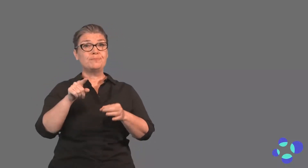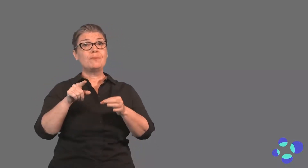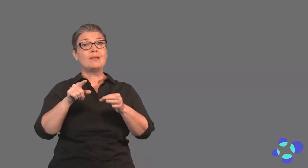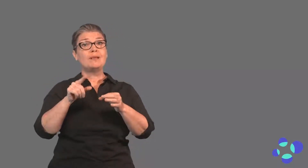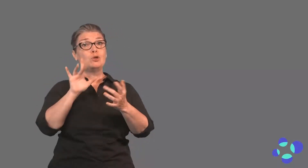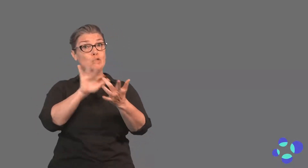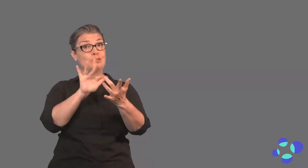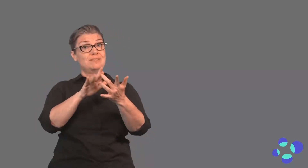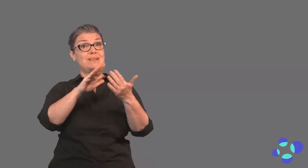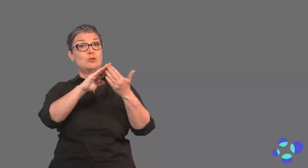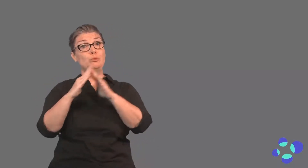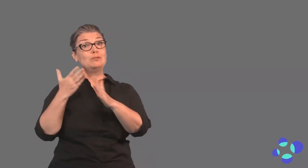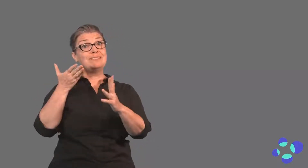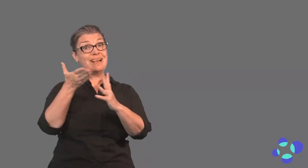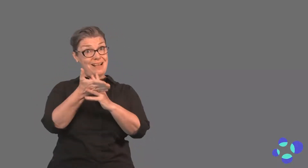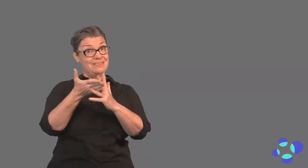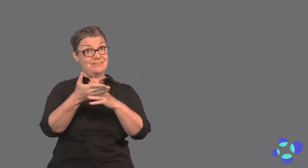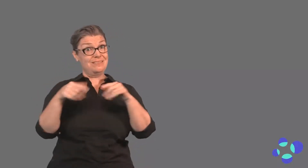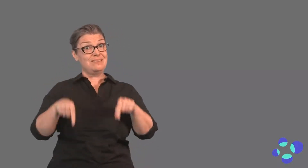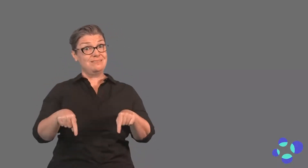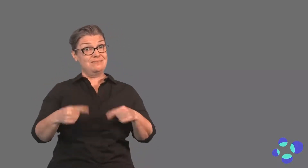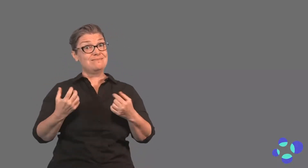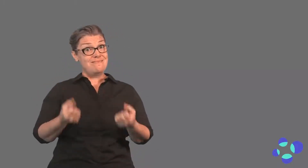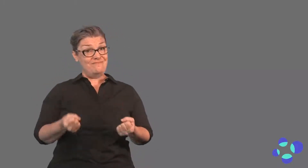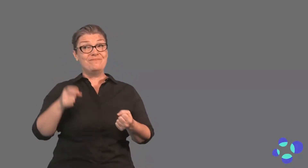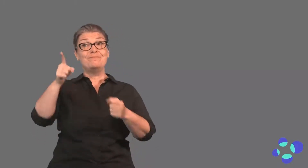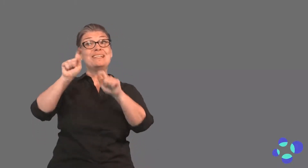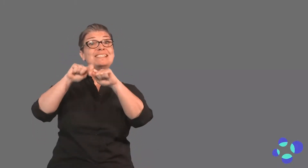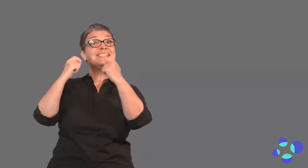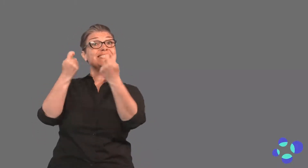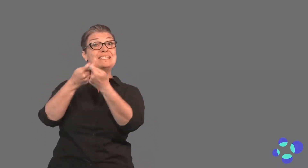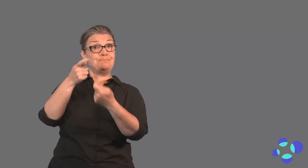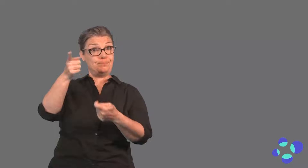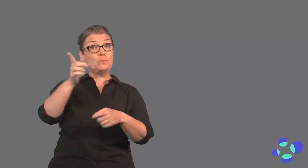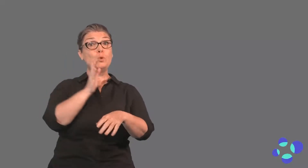you can approach Community Access here at Deaf Connect.